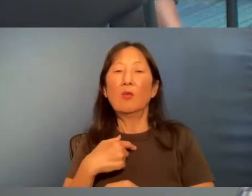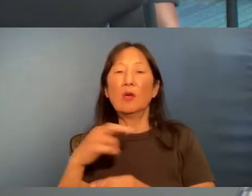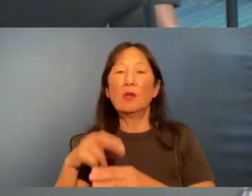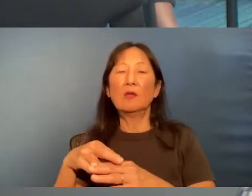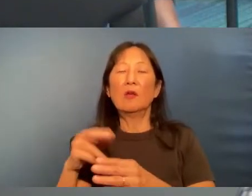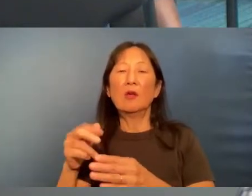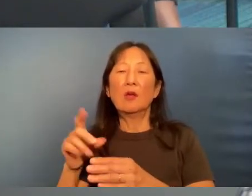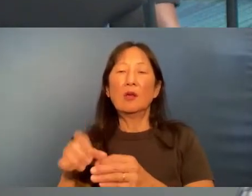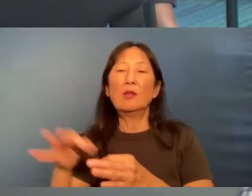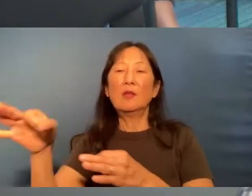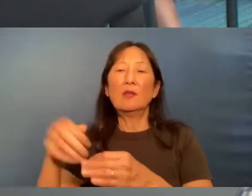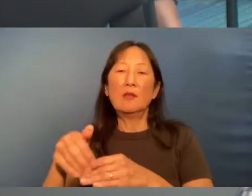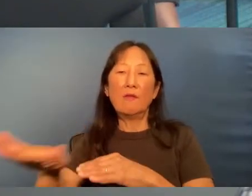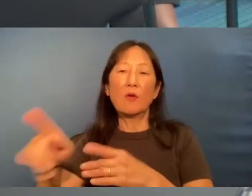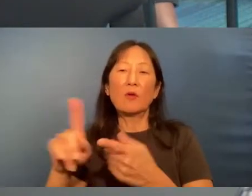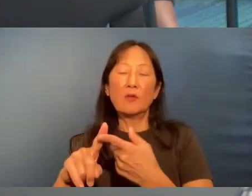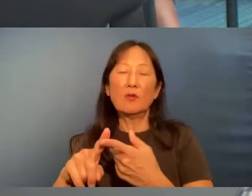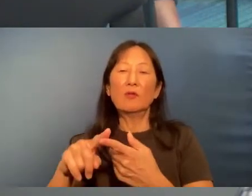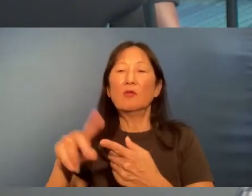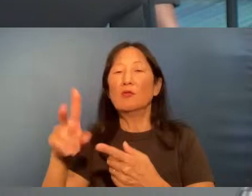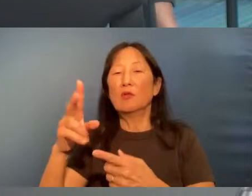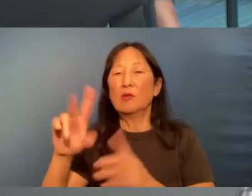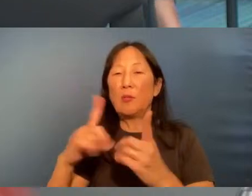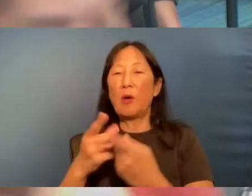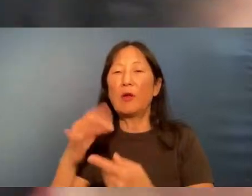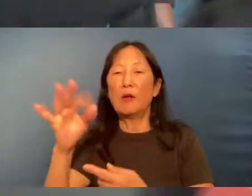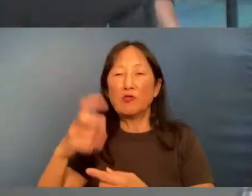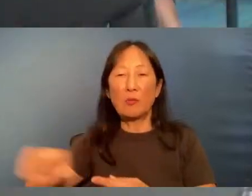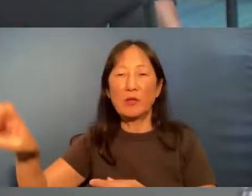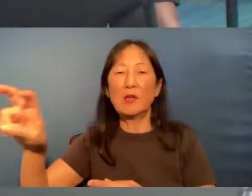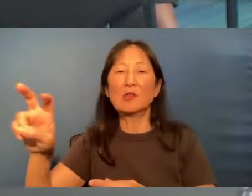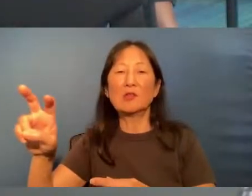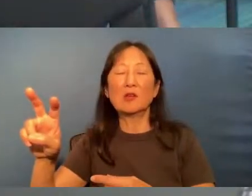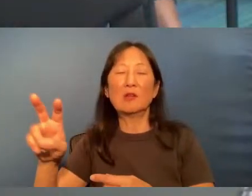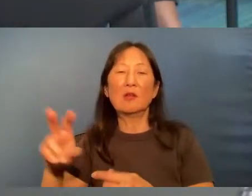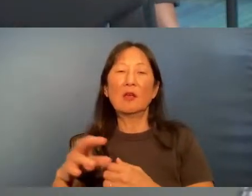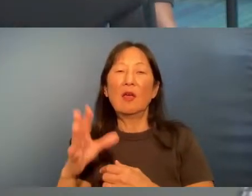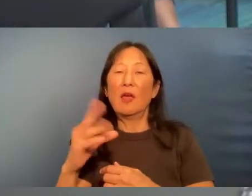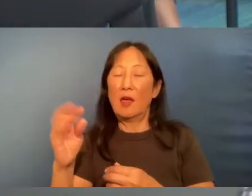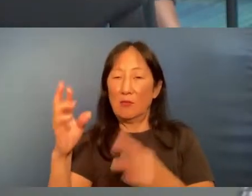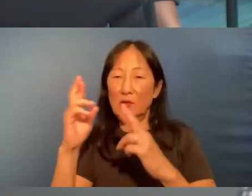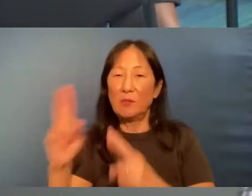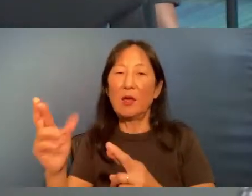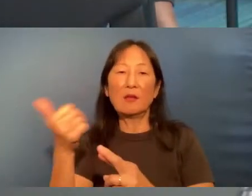of Transportation providing comment and we also respect that any probation appropriation not reduce